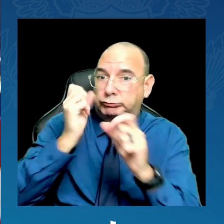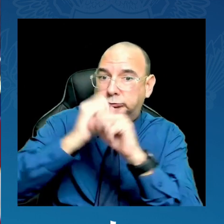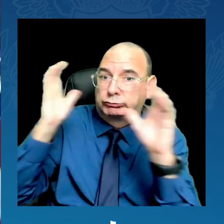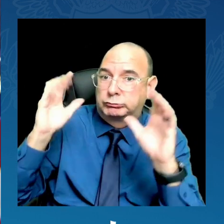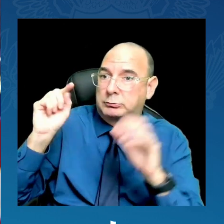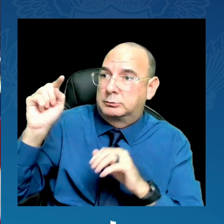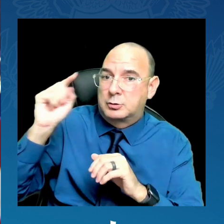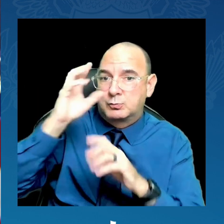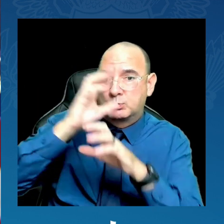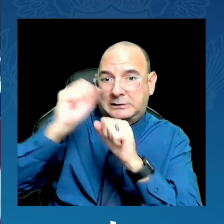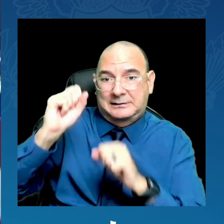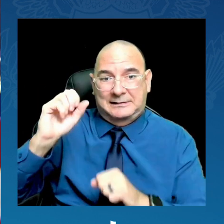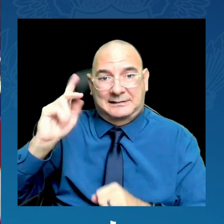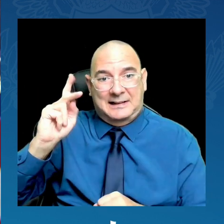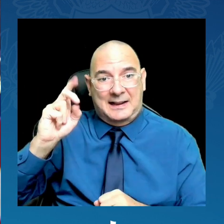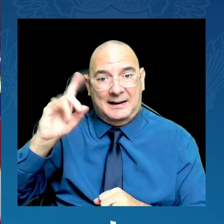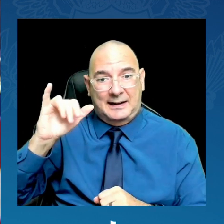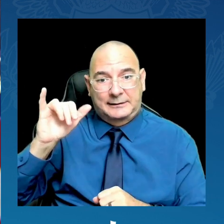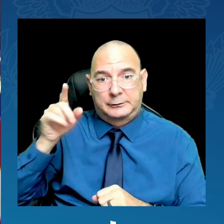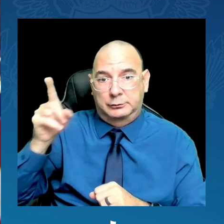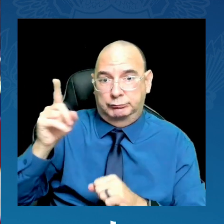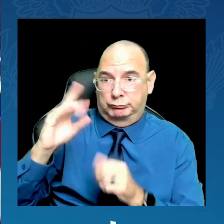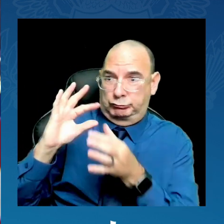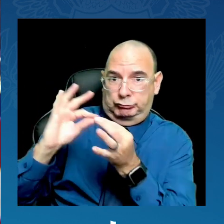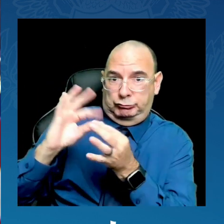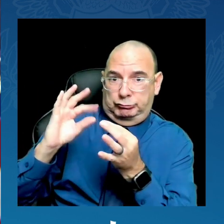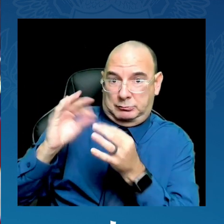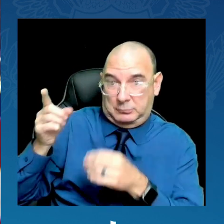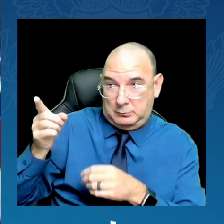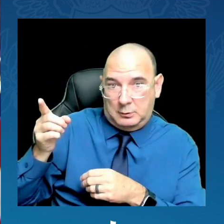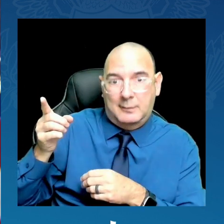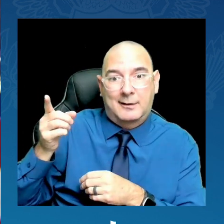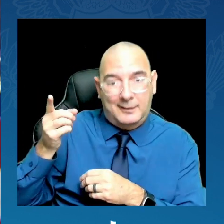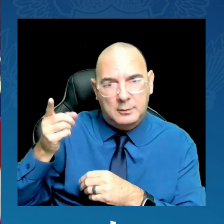because of the commitment of President Johnson --